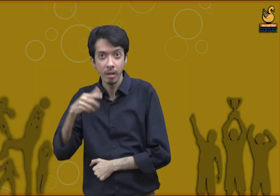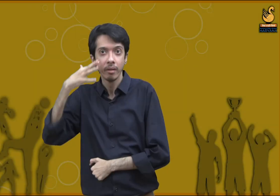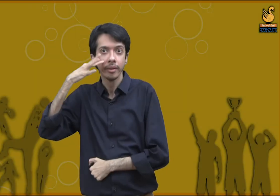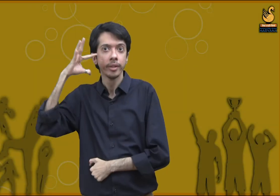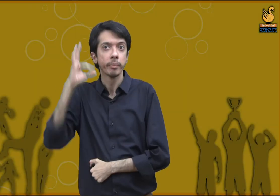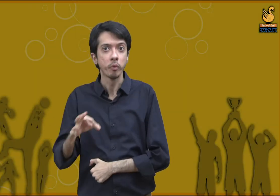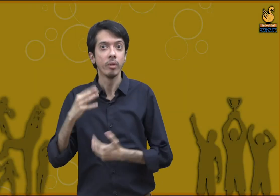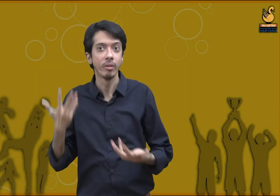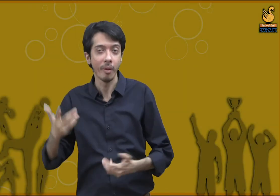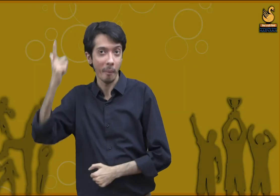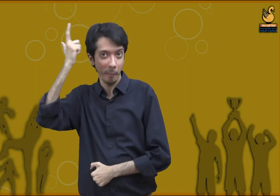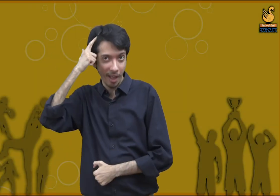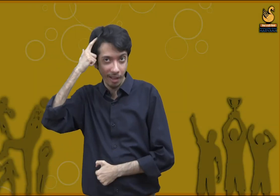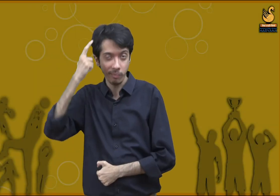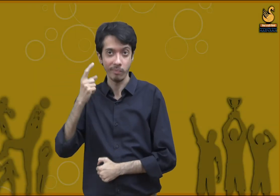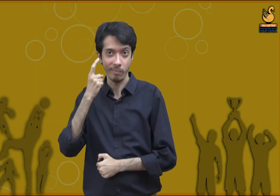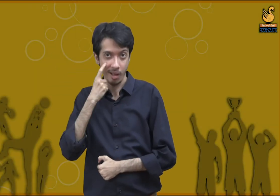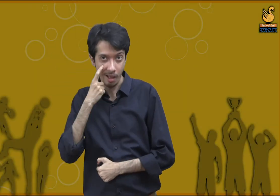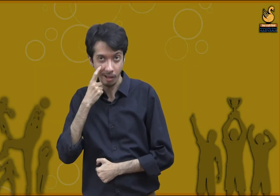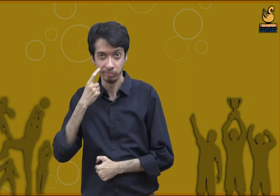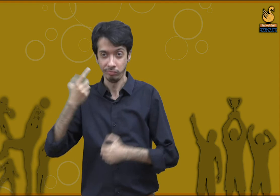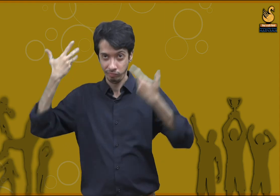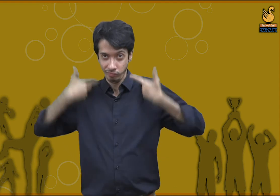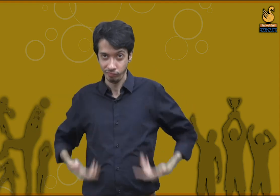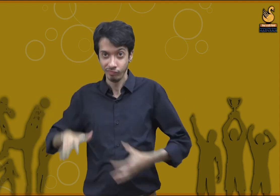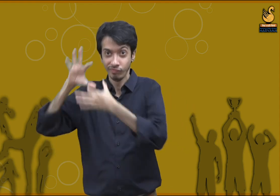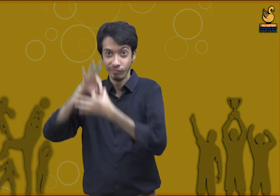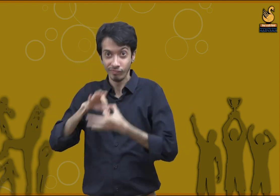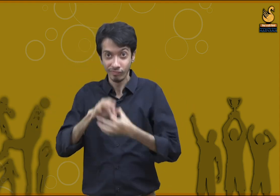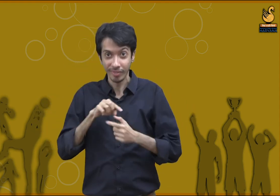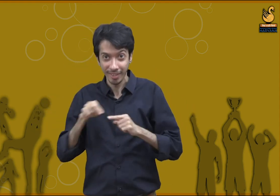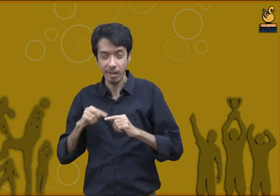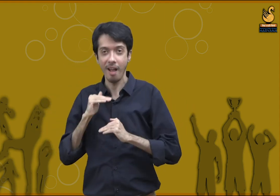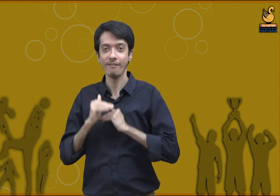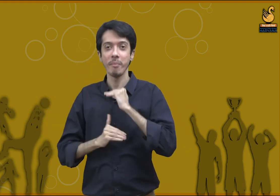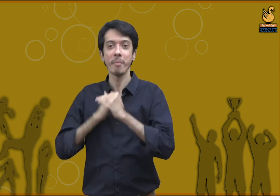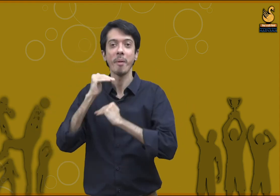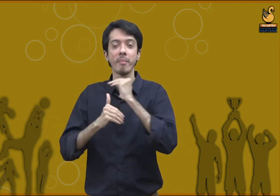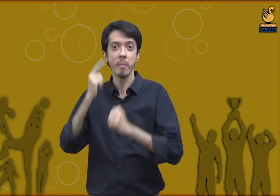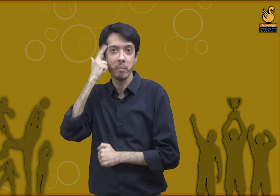Functioning of brain visual perception and coordination of all the body parts is very